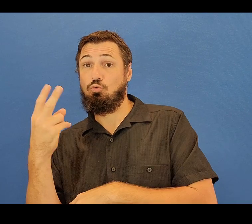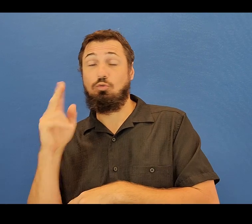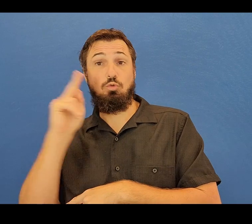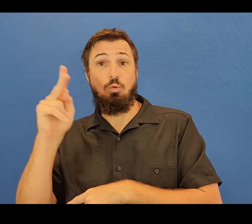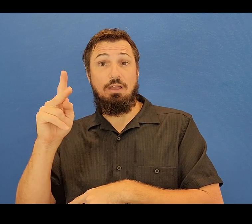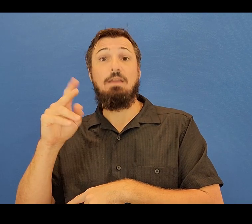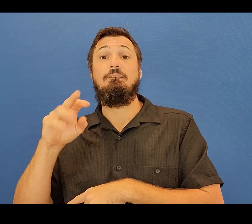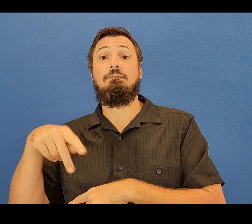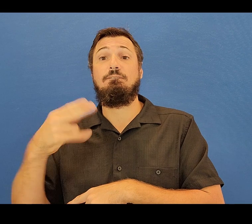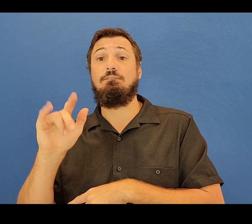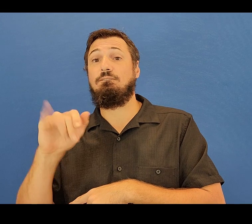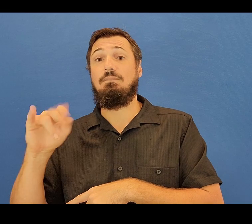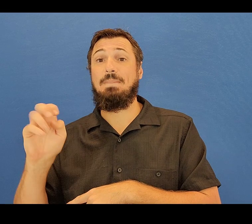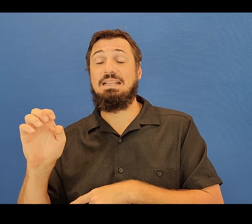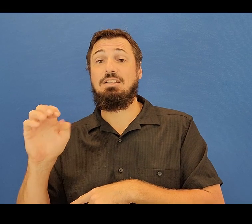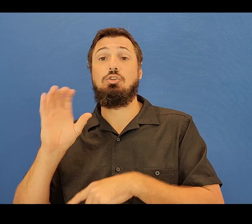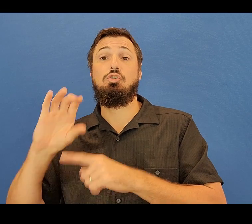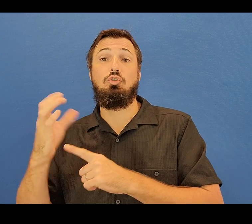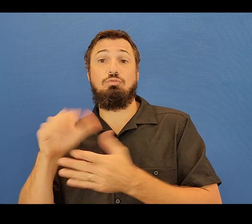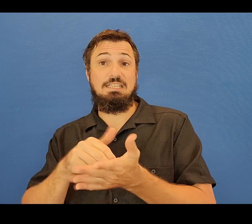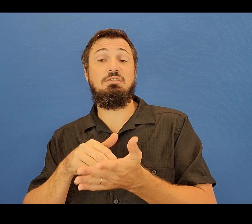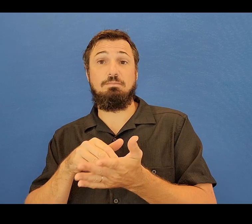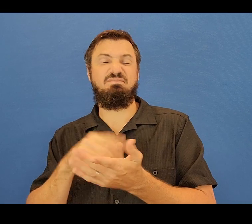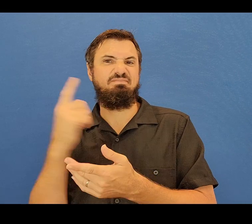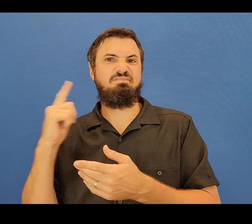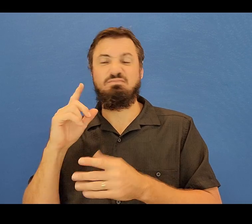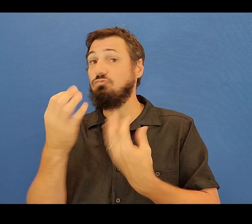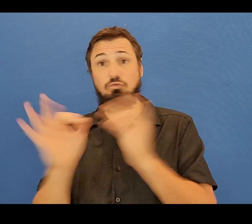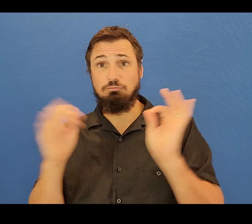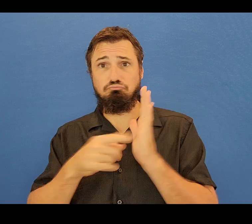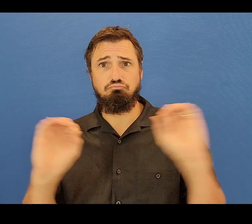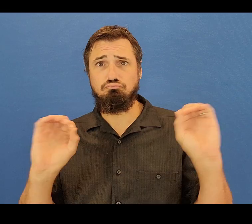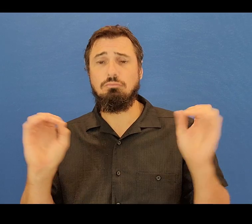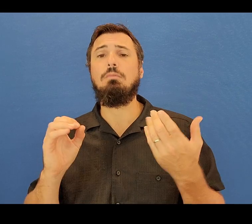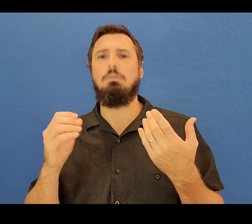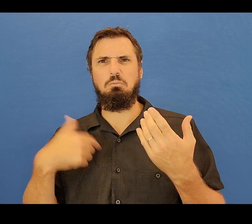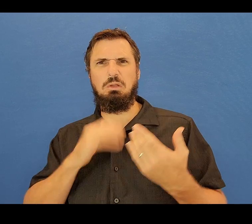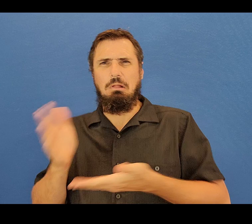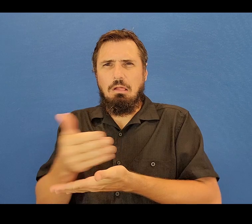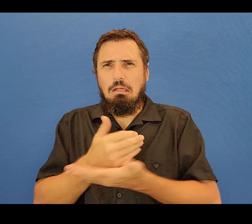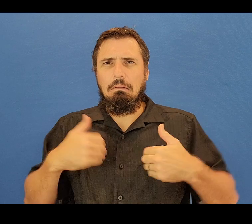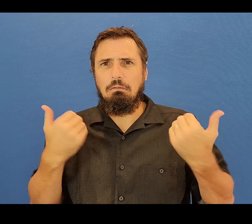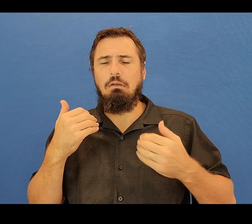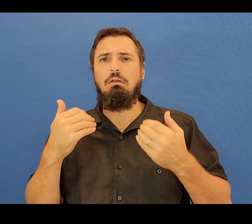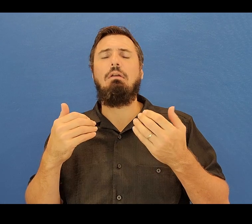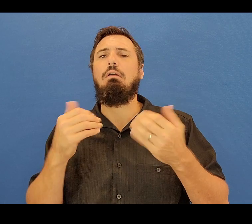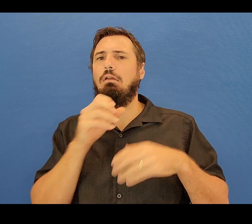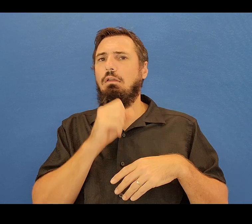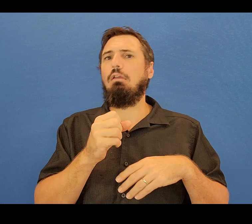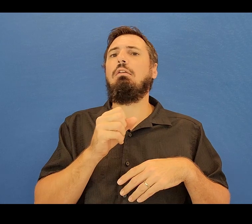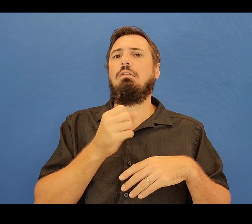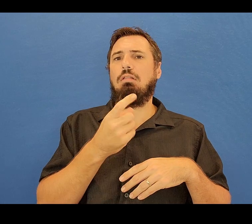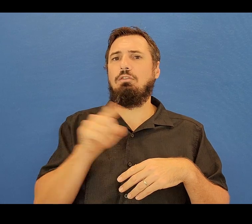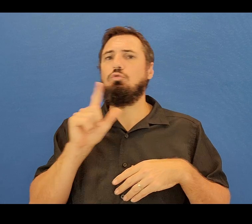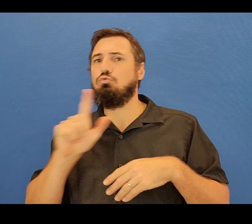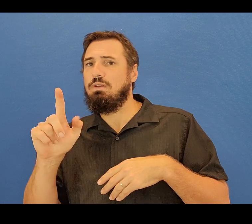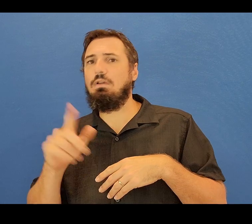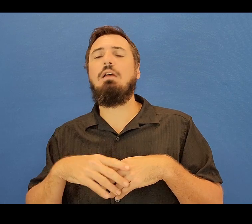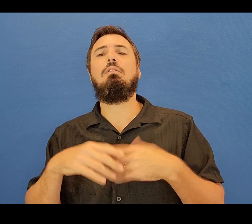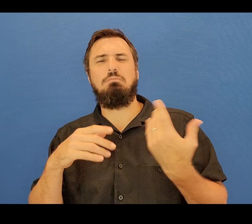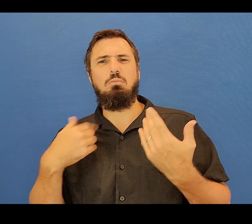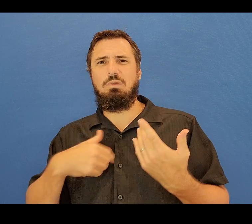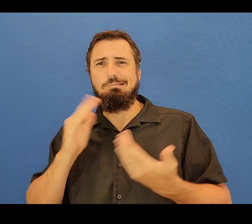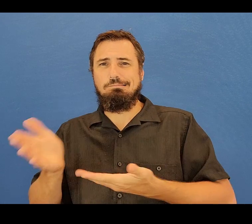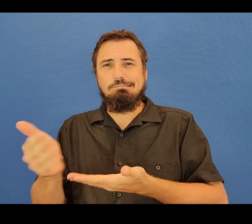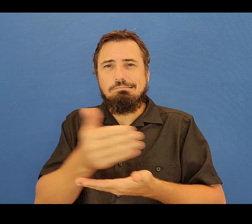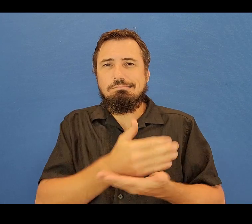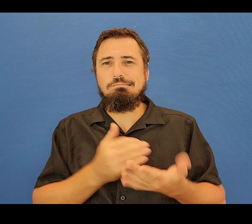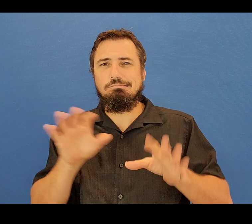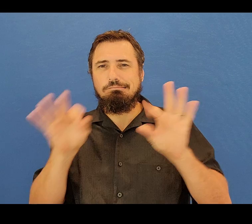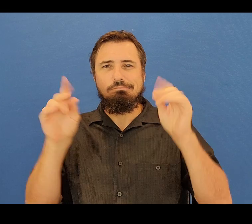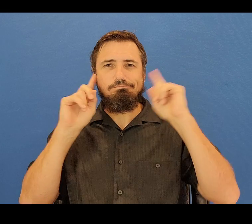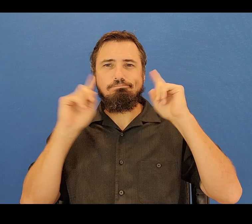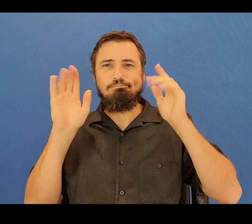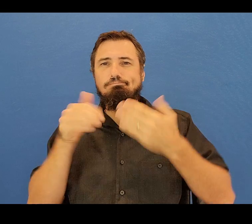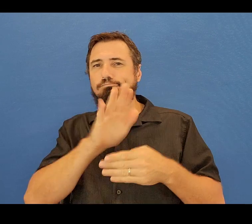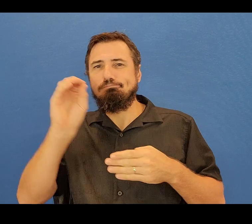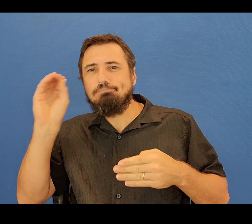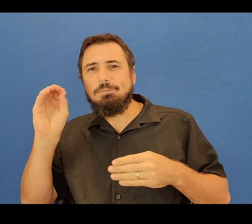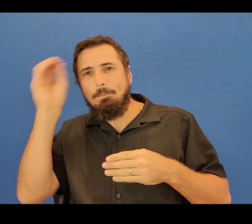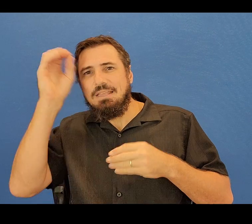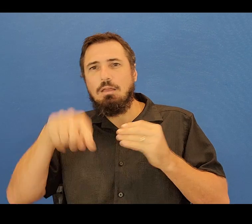Philippine Cultural Center in Līhu‘e. The summit is free and aims to engage youth, from ages 11 to 25, to share their opinions and ideas on how Kaua‘i can adapt to the impacts of climate